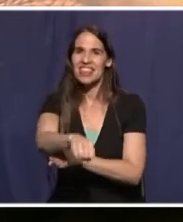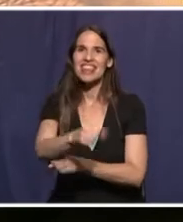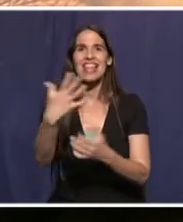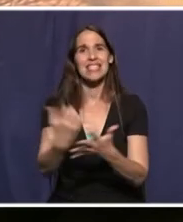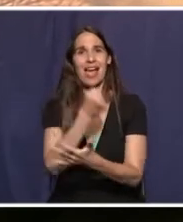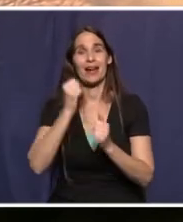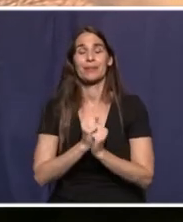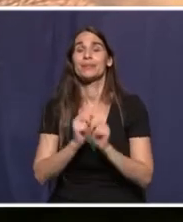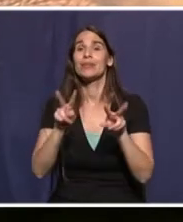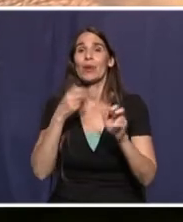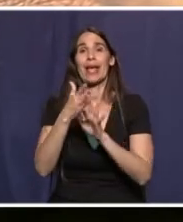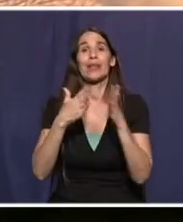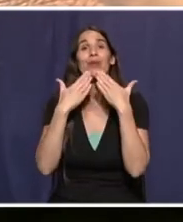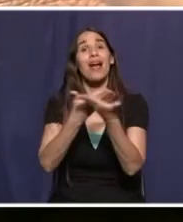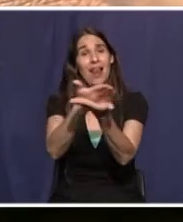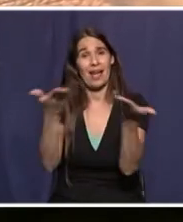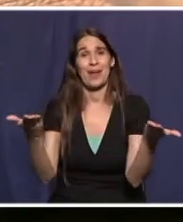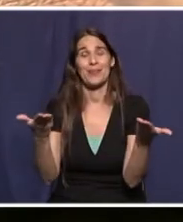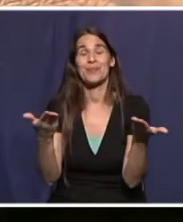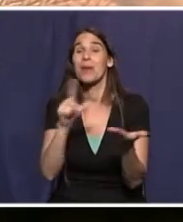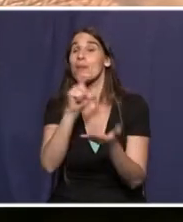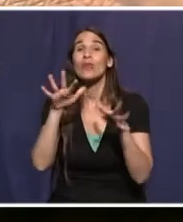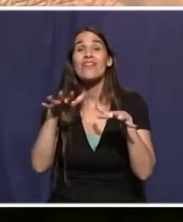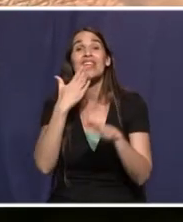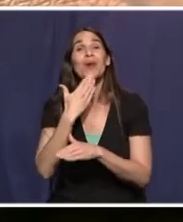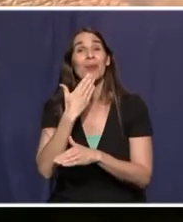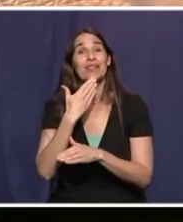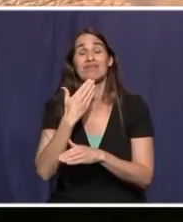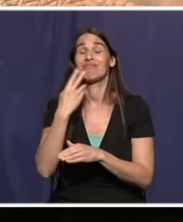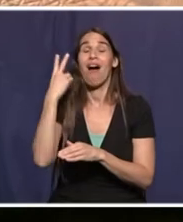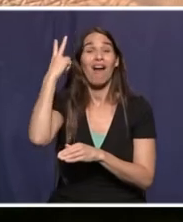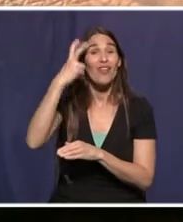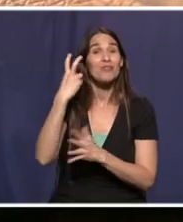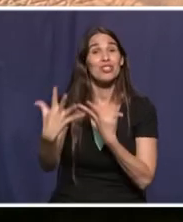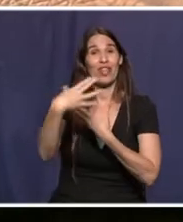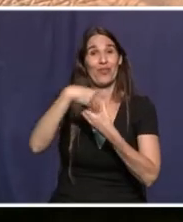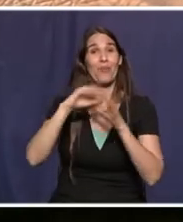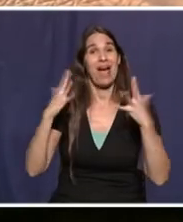Now I want to thank you, the hundreds of thousands of Jews and Arabs who took part in this virtual rally,